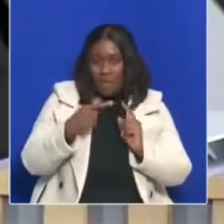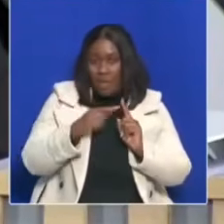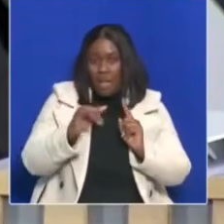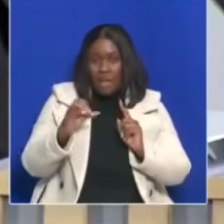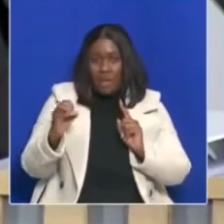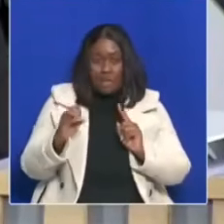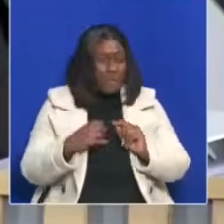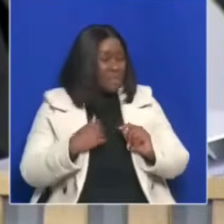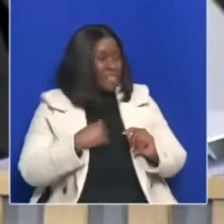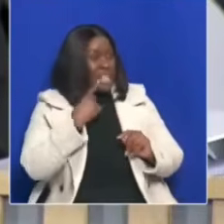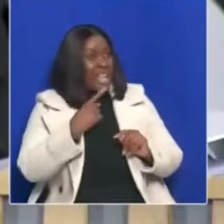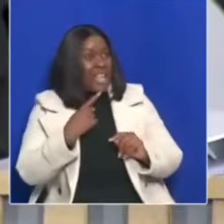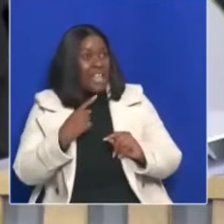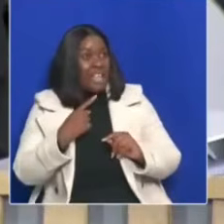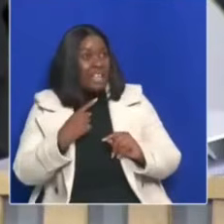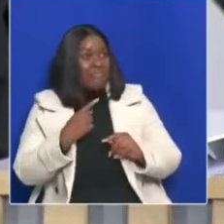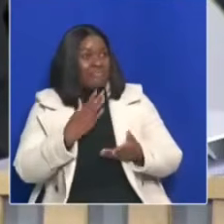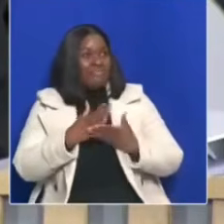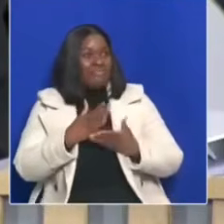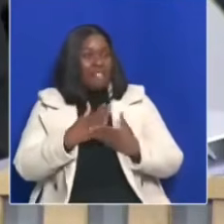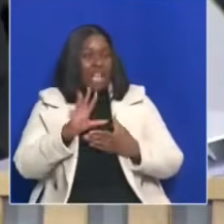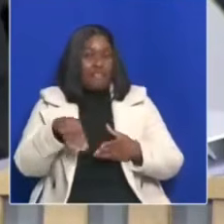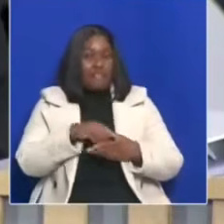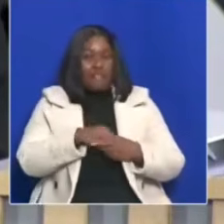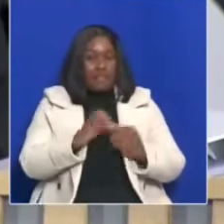there must be an investigation to link them to that cash in transit. But what